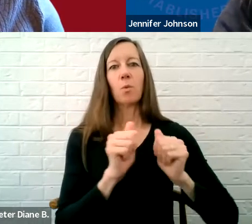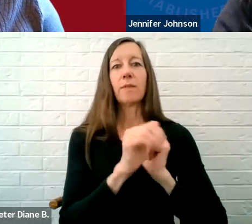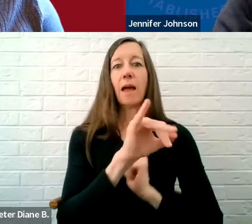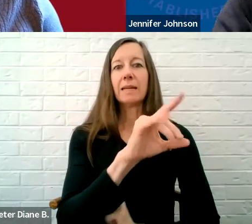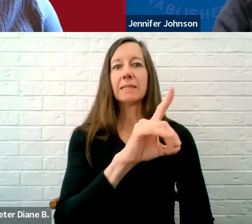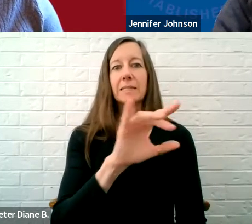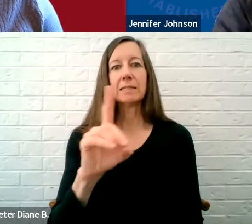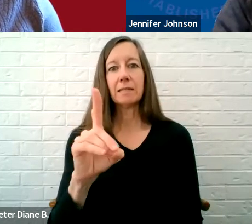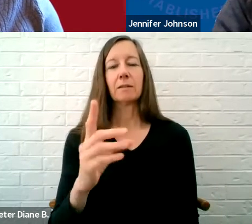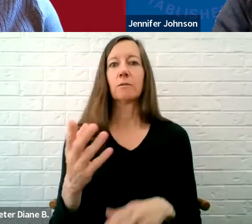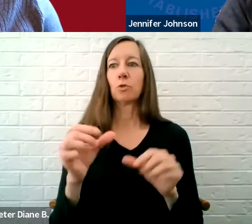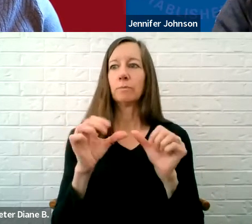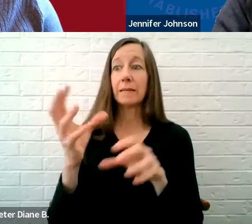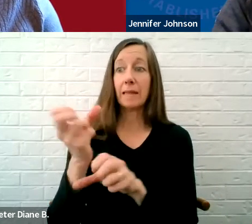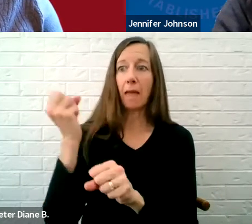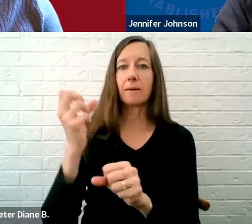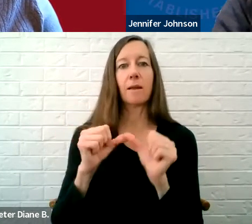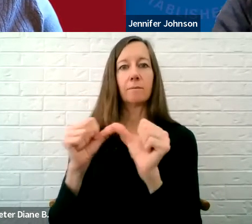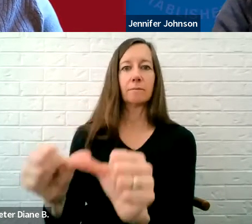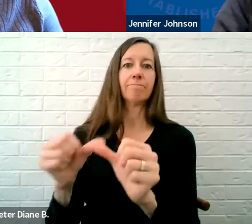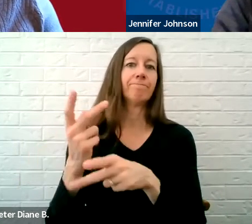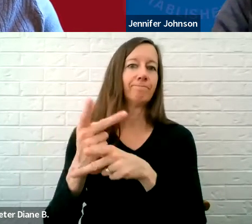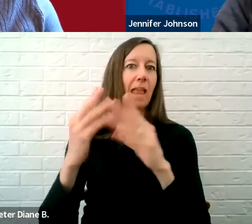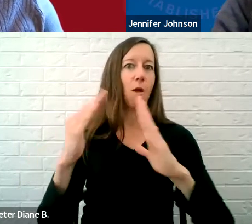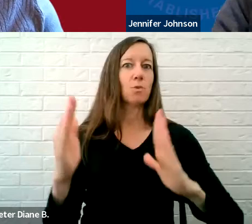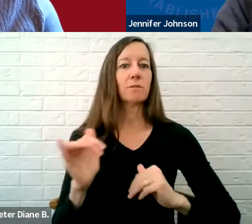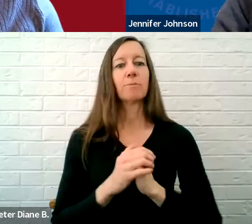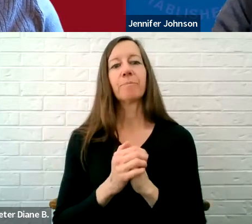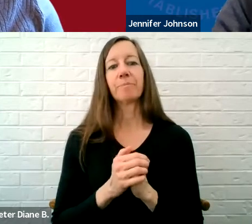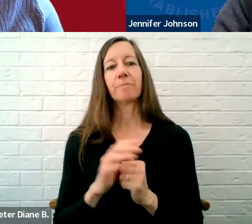and also offer it a little bit of insights into the innovative ways.